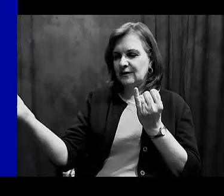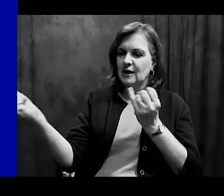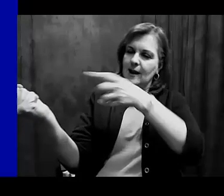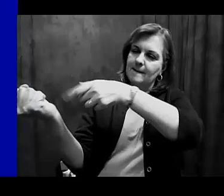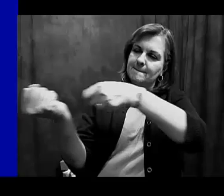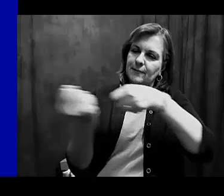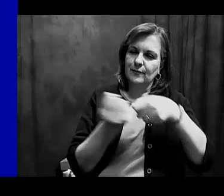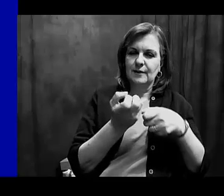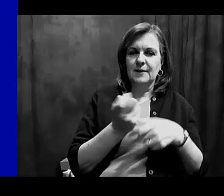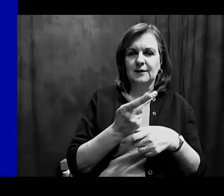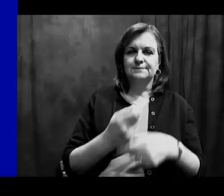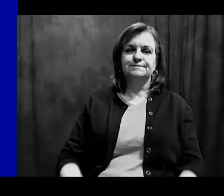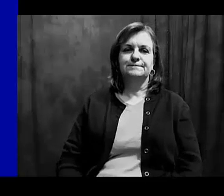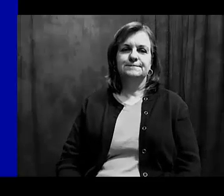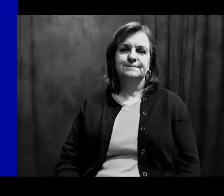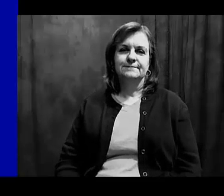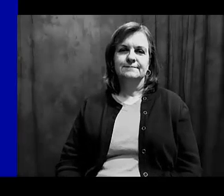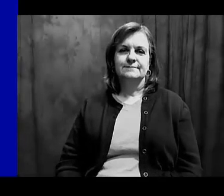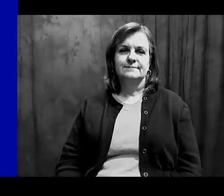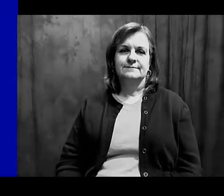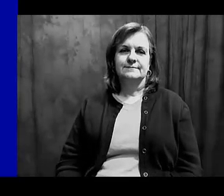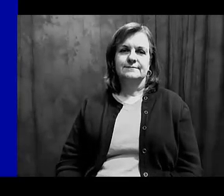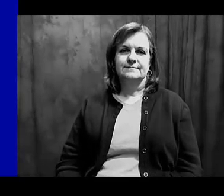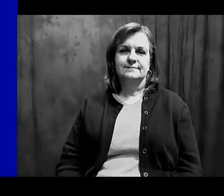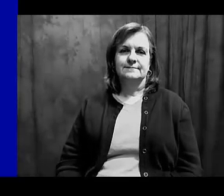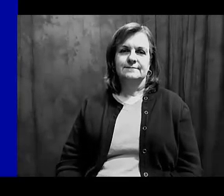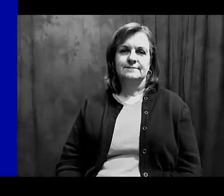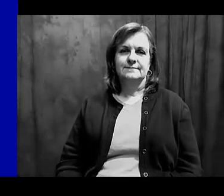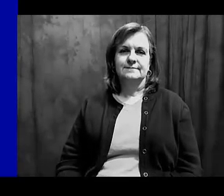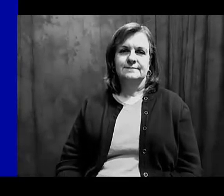as a lasso or fishing line to hold onto this prey item!